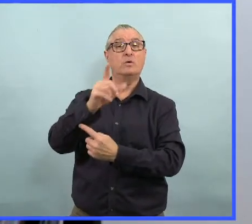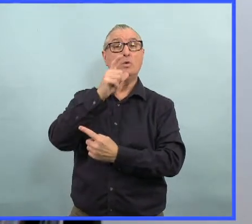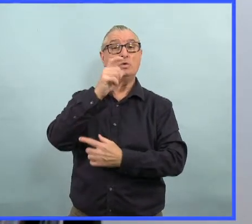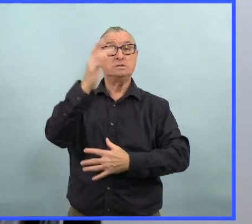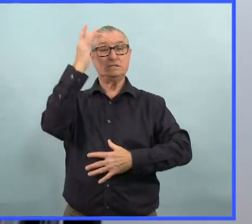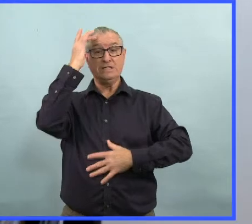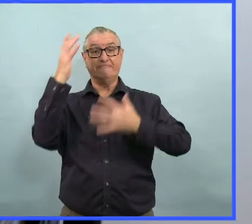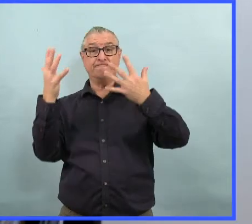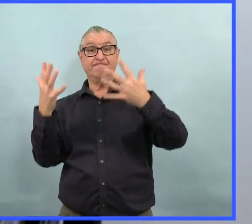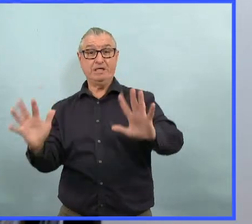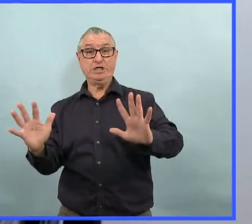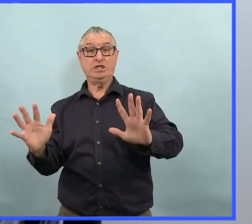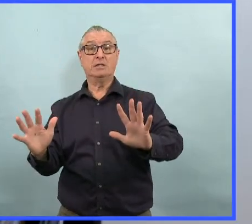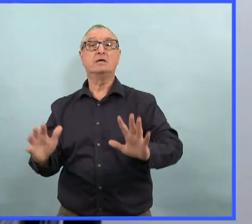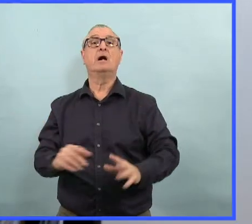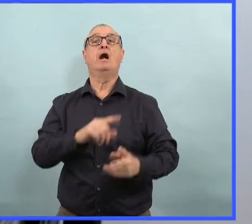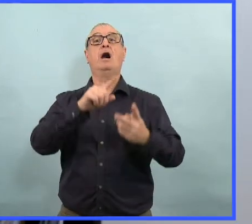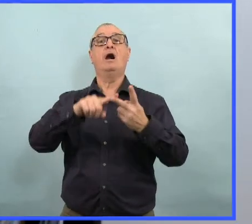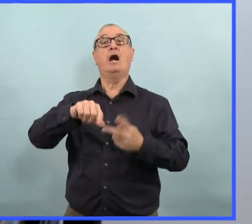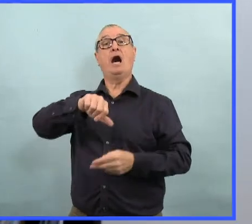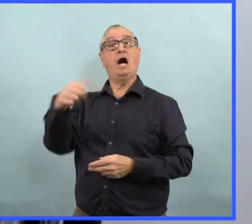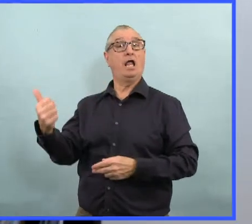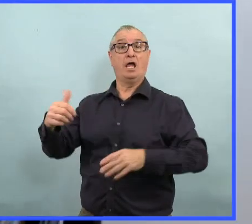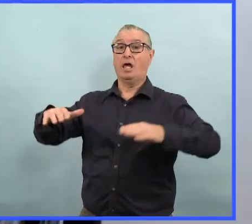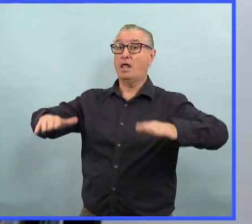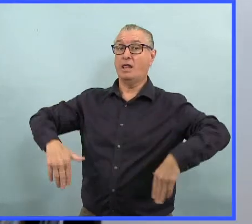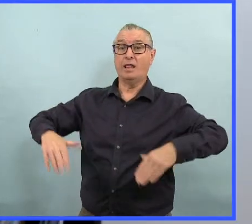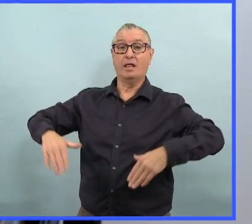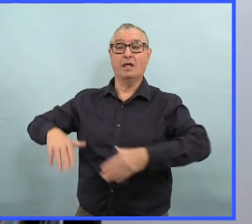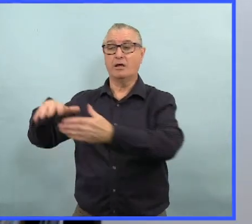found that the risk of long-lasting covet symptoms was significantly lower